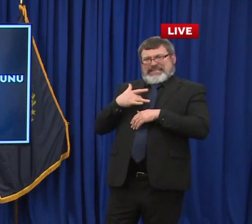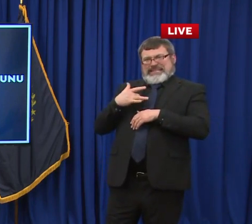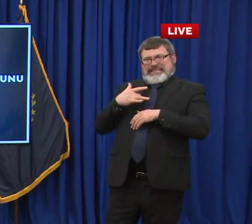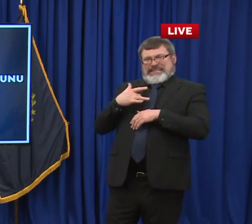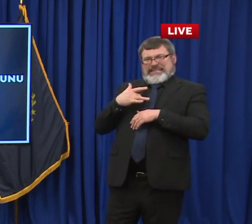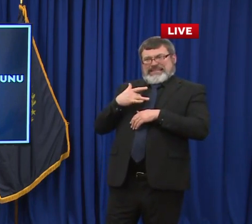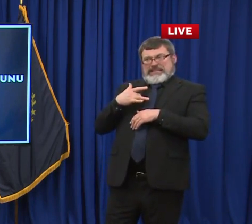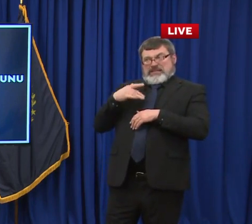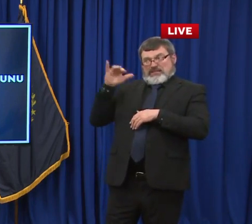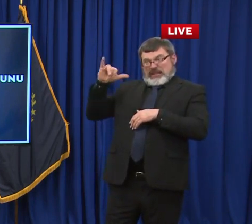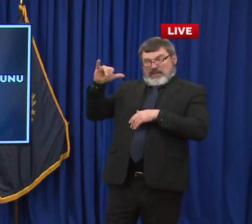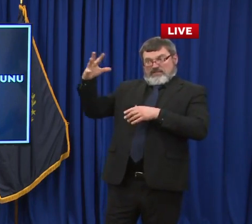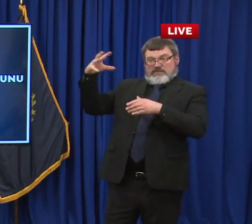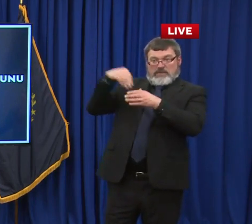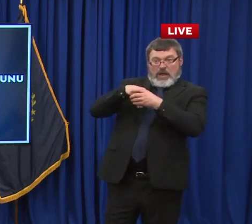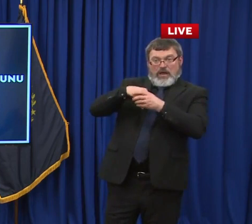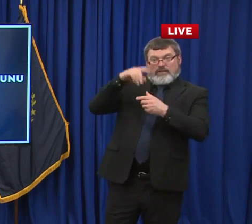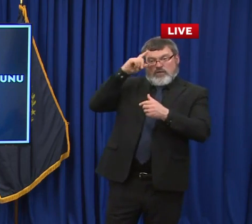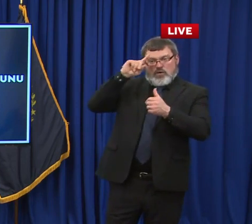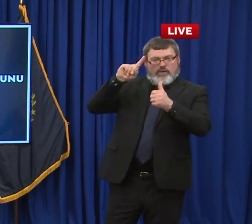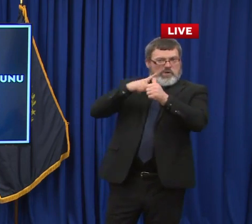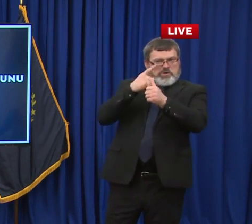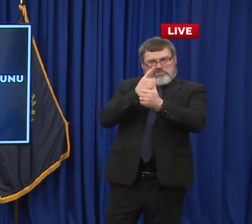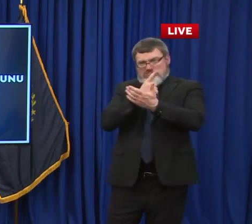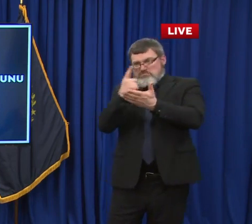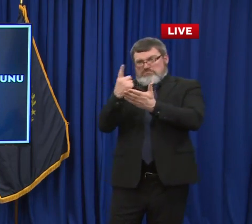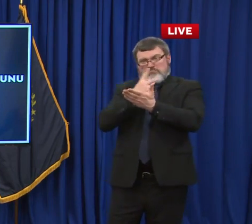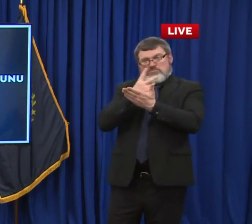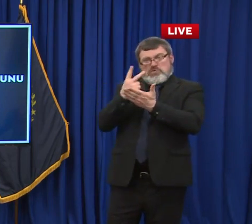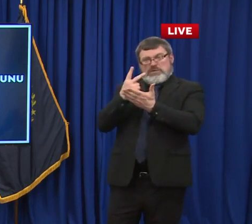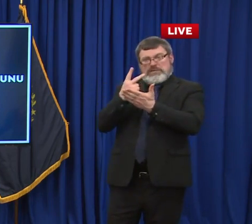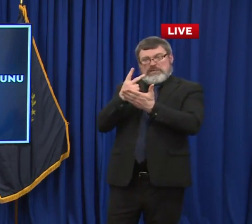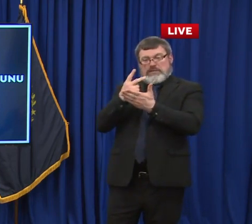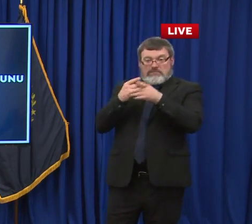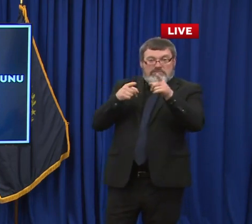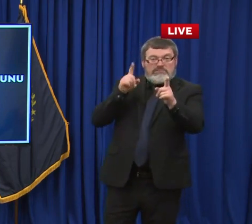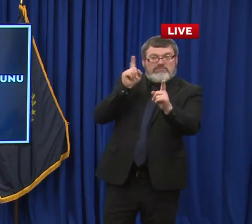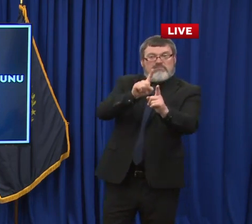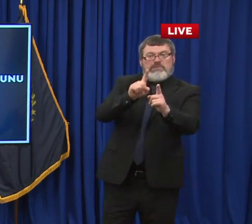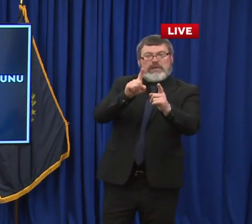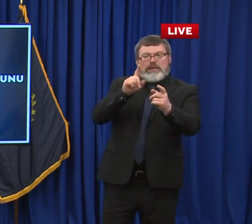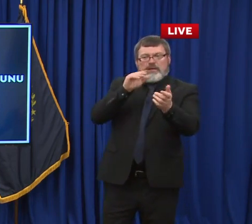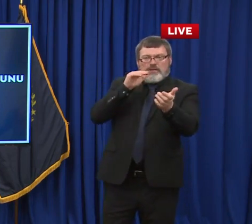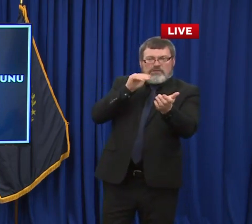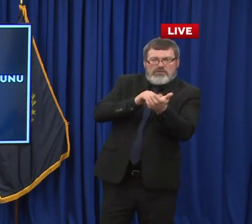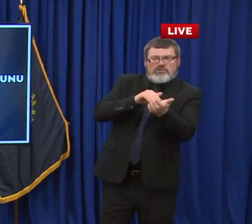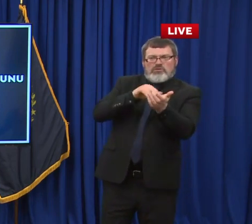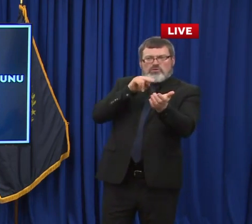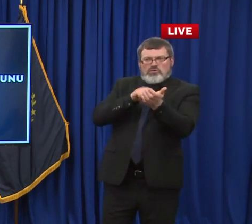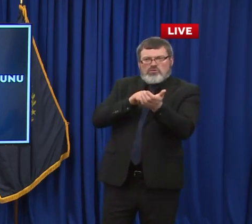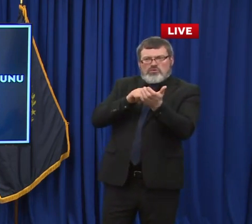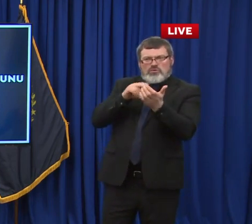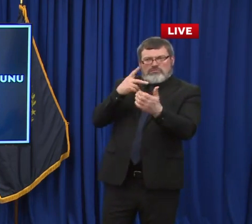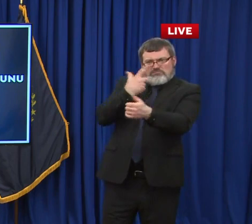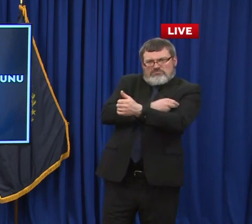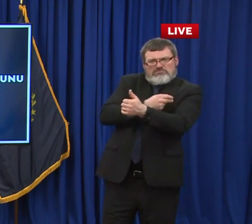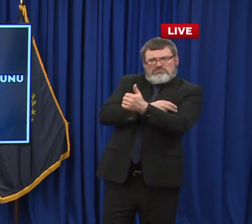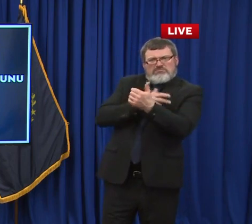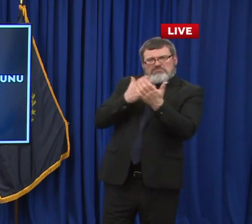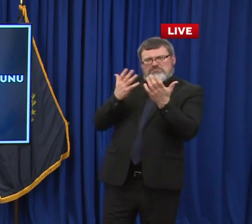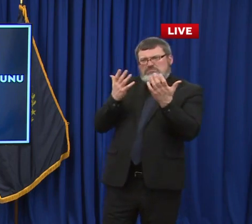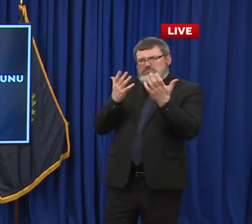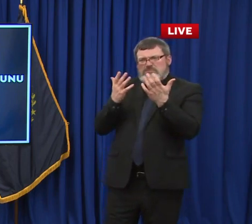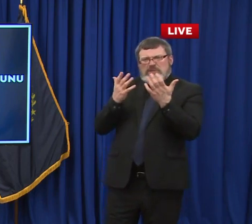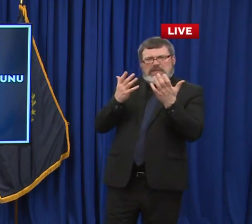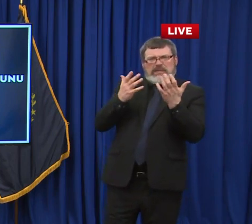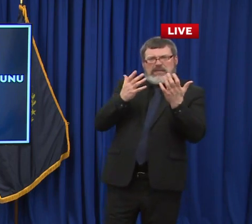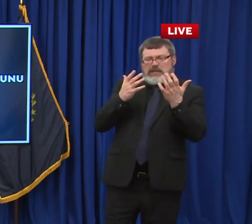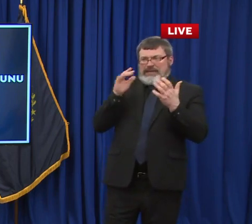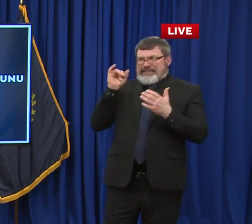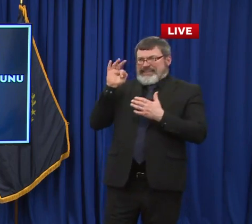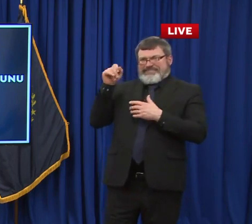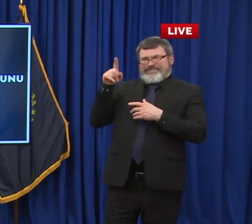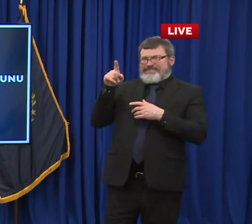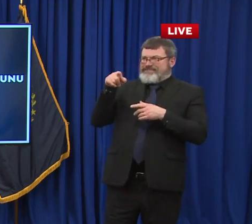I WAS WONDERING IF THAT’S GOING TO BE IMPORTANT IN THE FIRST FEW WEEKS OF DISTRIBUTION GETTING OUT OF HEALTHCARE WORKERS AND IF IT’S NOT POSSIBLE FOR IOWA’S HOMES, DOUBLE OUR NATIONAL GUARD